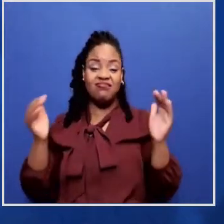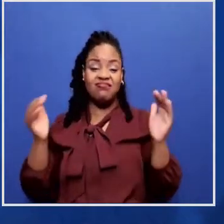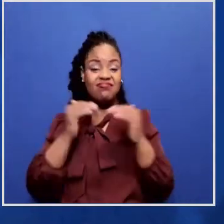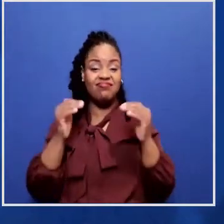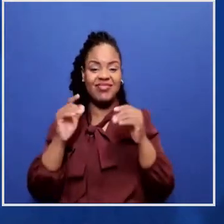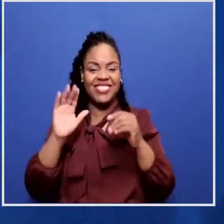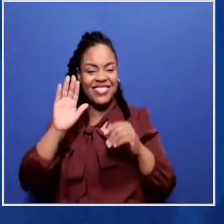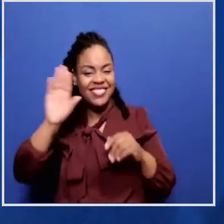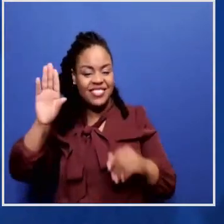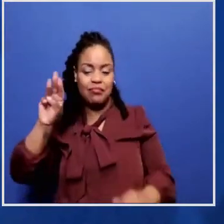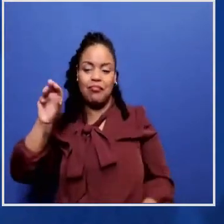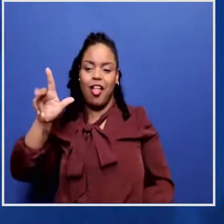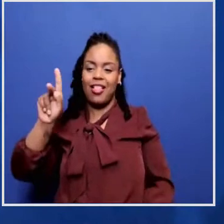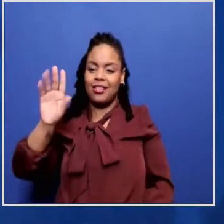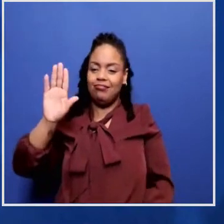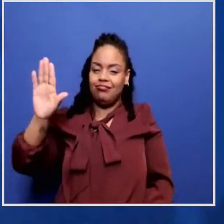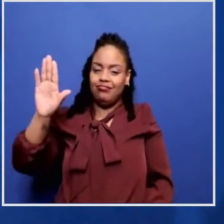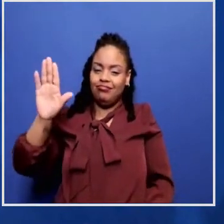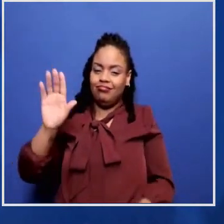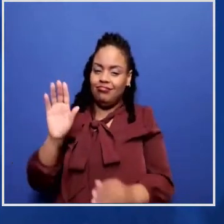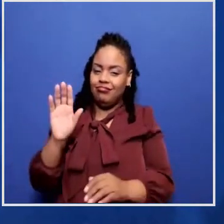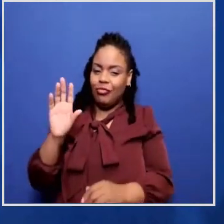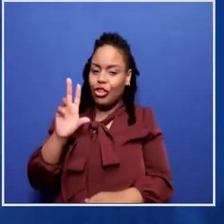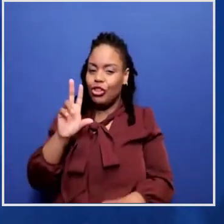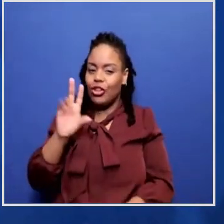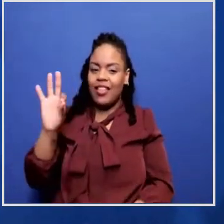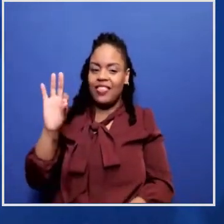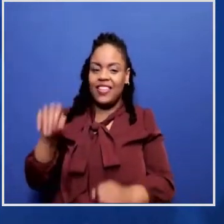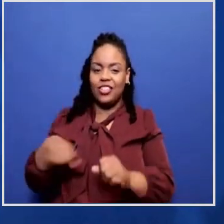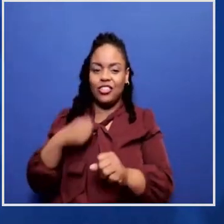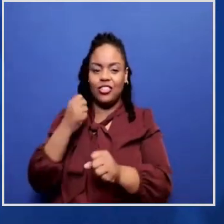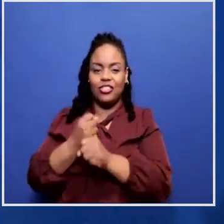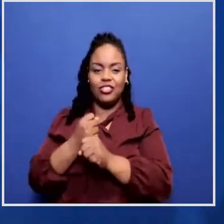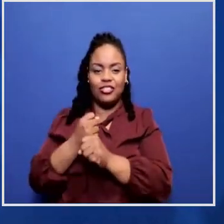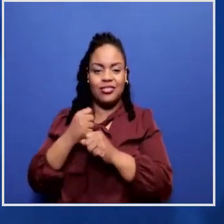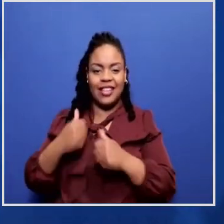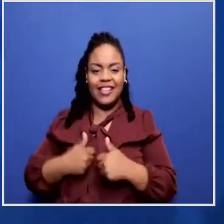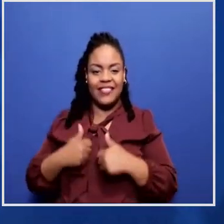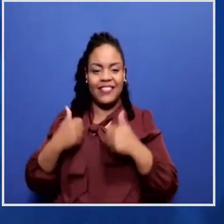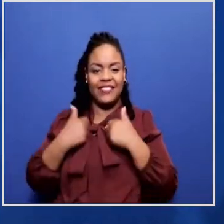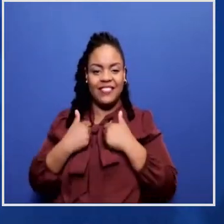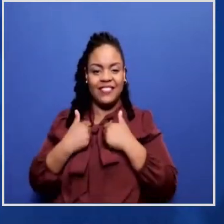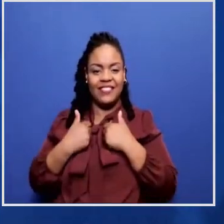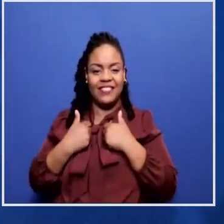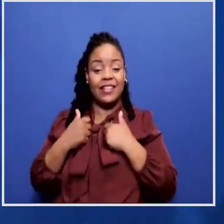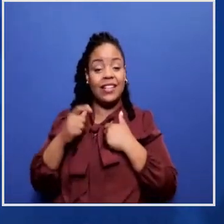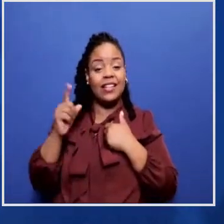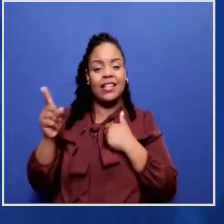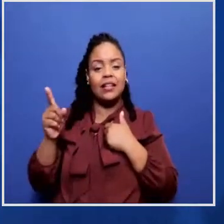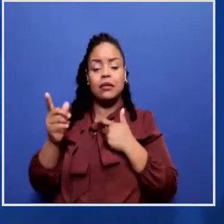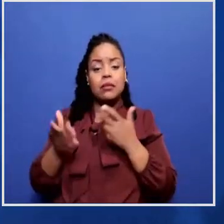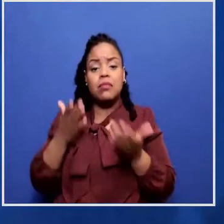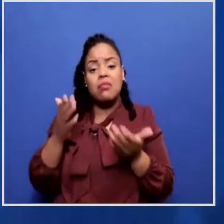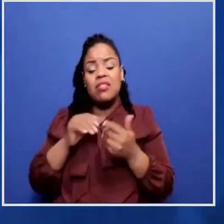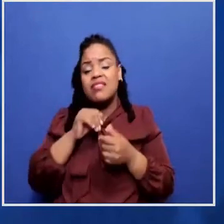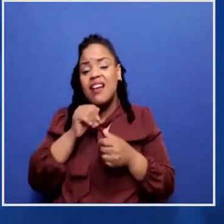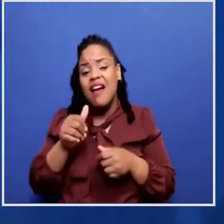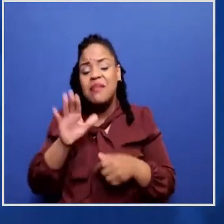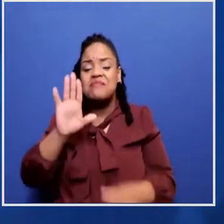BUT OUR RESPONSES WILL RARELY IF EVER BE AS EXTRAORDINARY AS